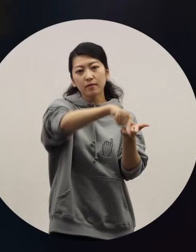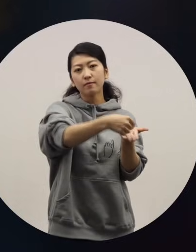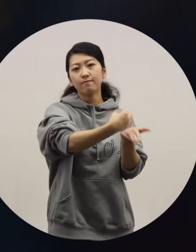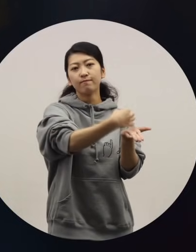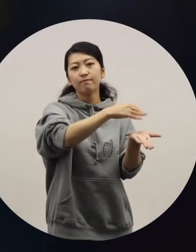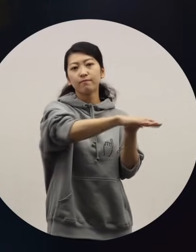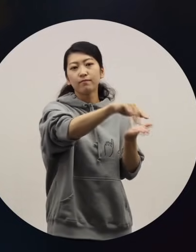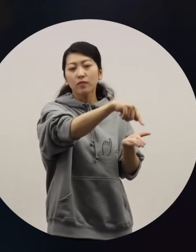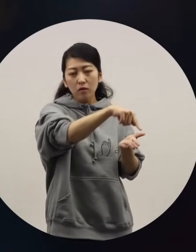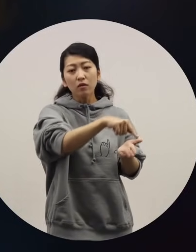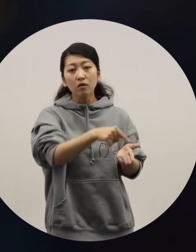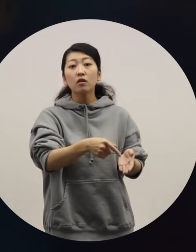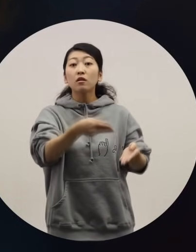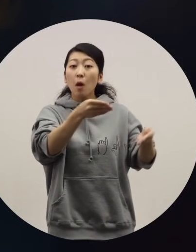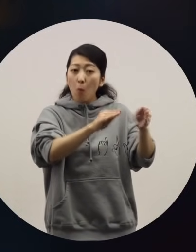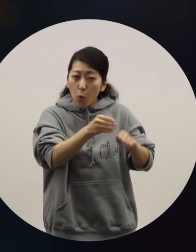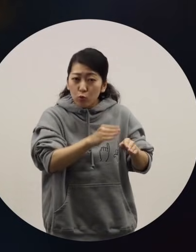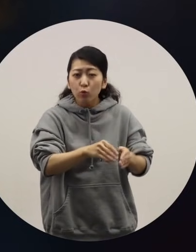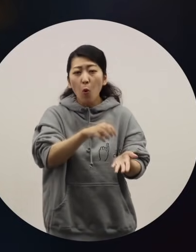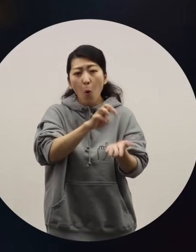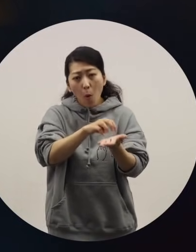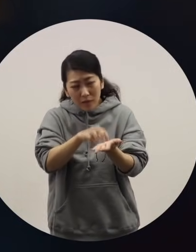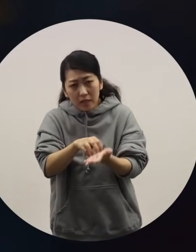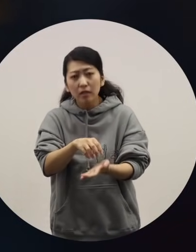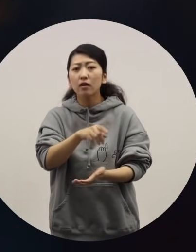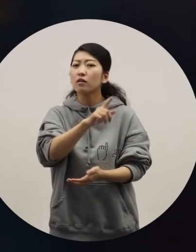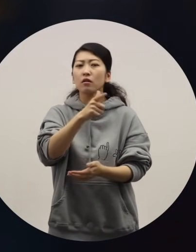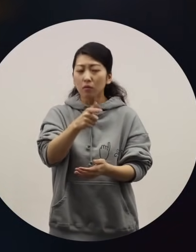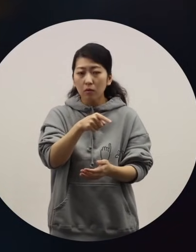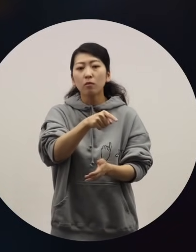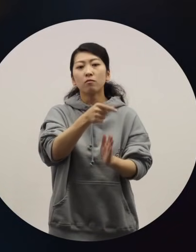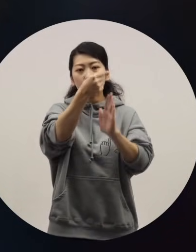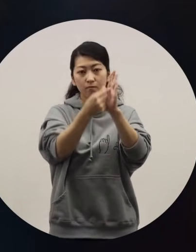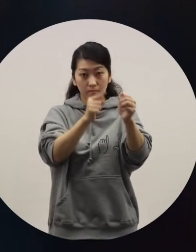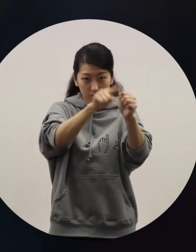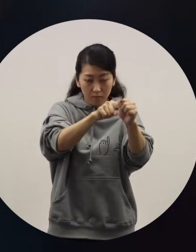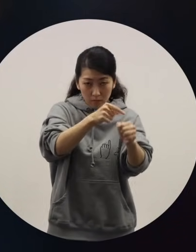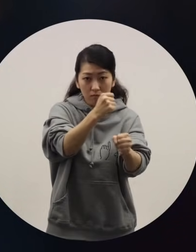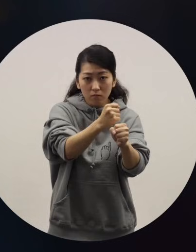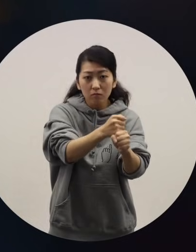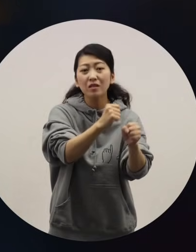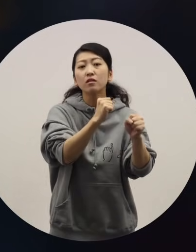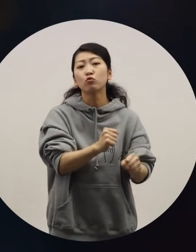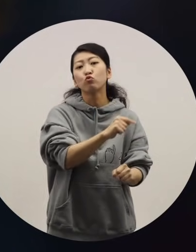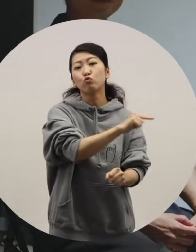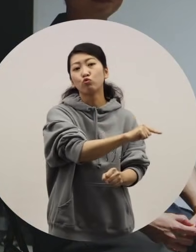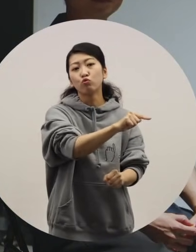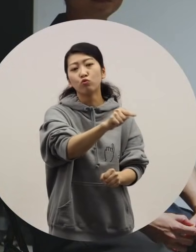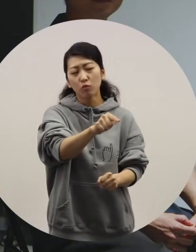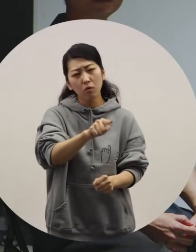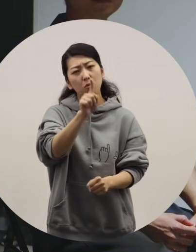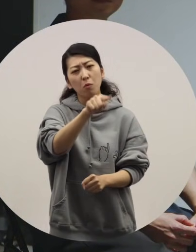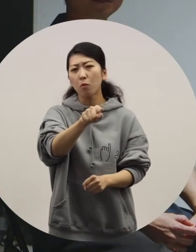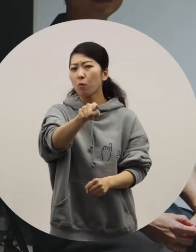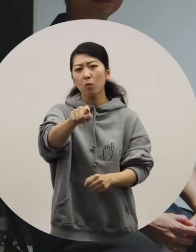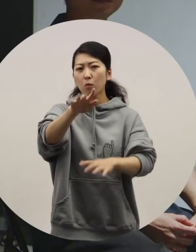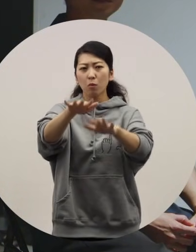used locally produced items for the show. Some, for example, used cardboard or garbage. Other than that,